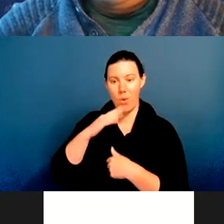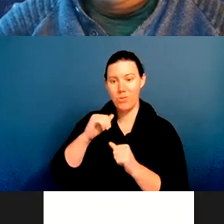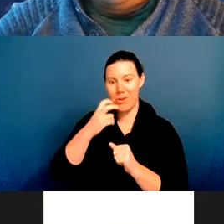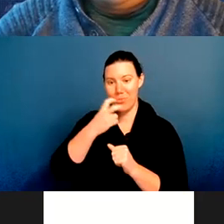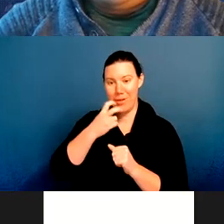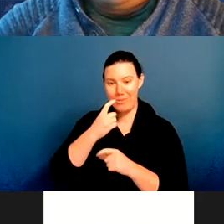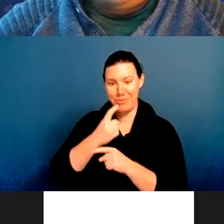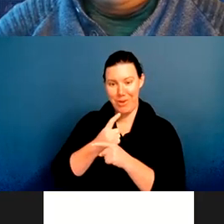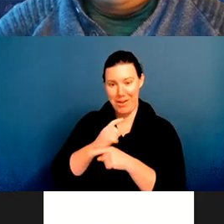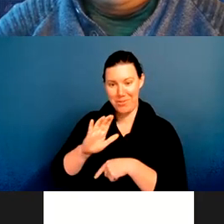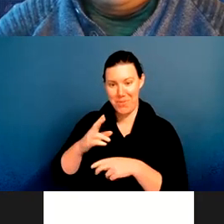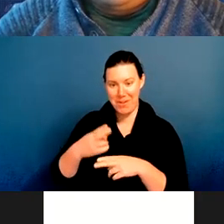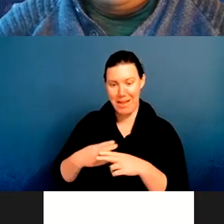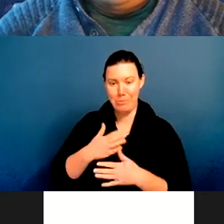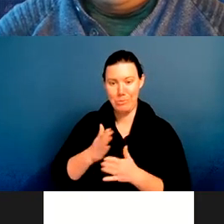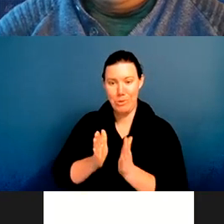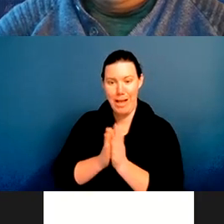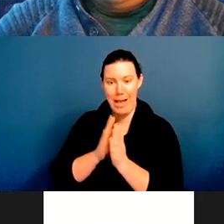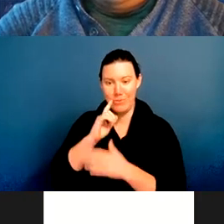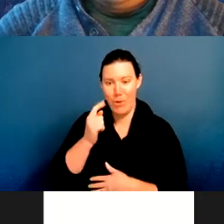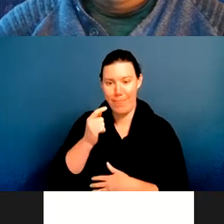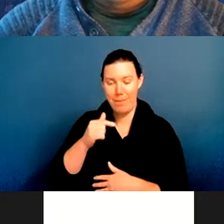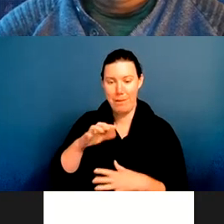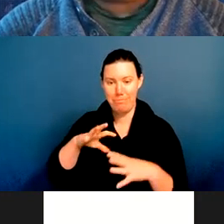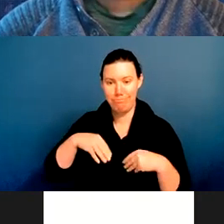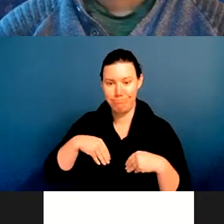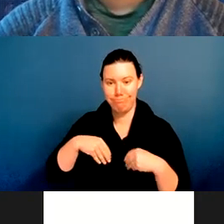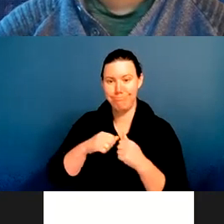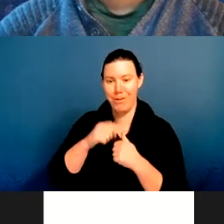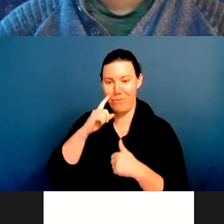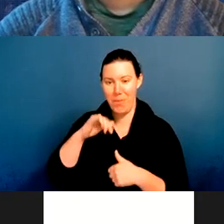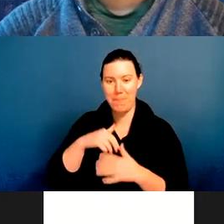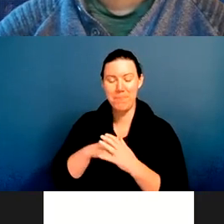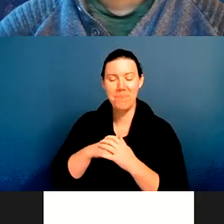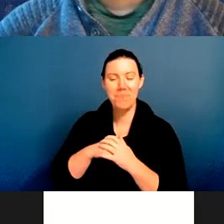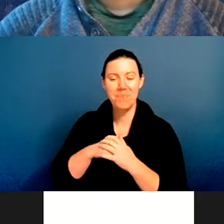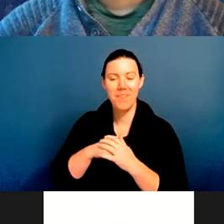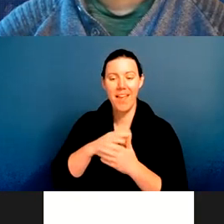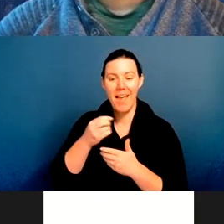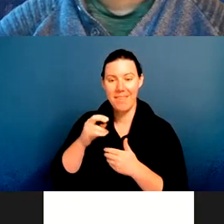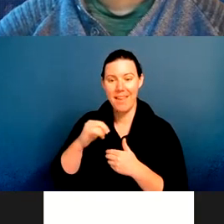So I ask for some grace up along those lines, and then unmute you, and then you could go ahead and share your testimony